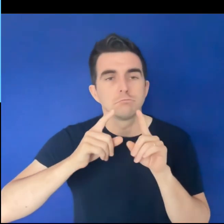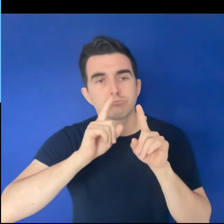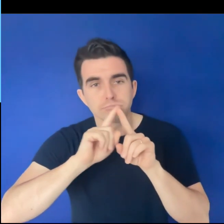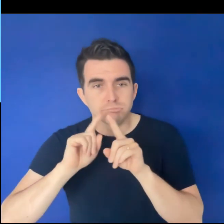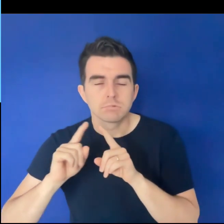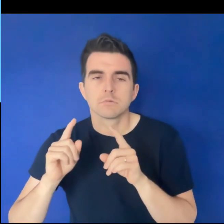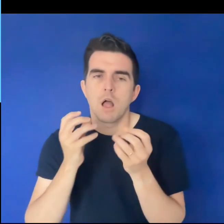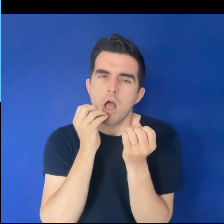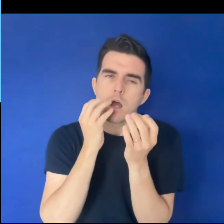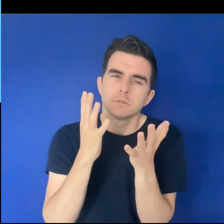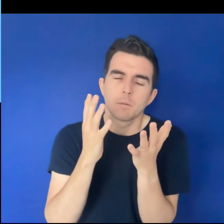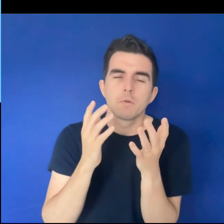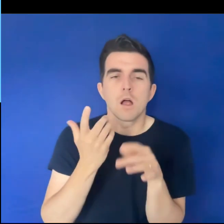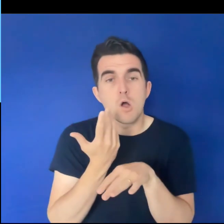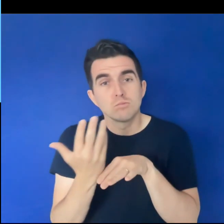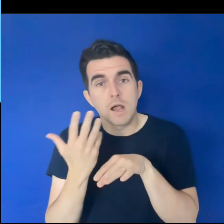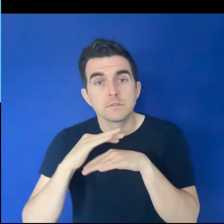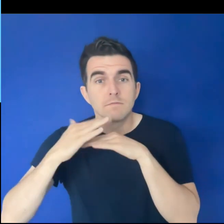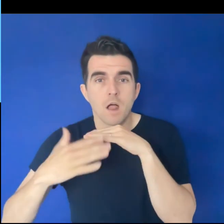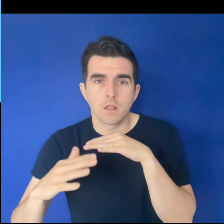Awesome! The Wheat Field produces Wheat every day.